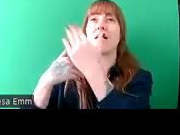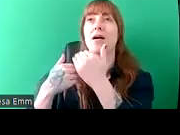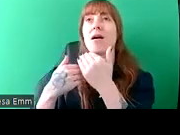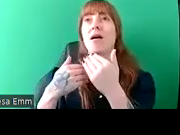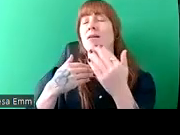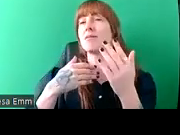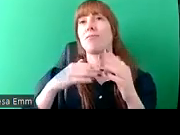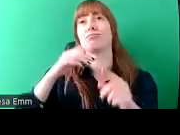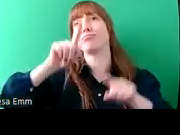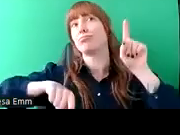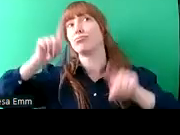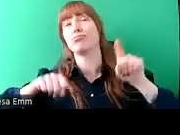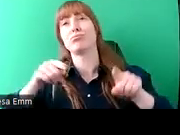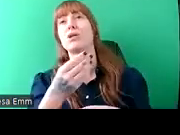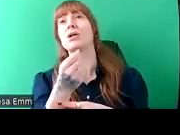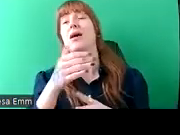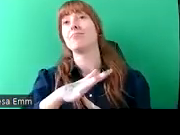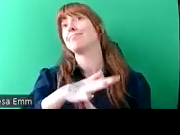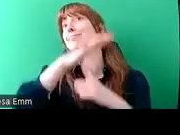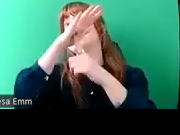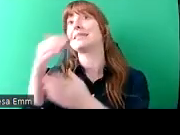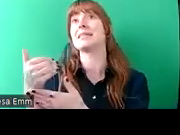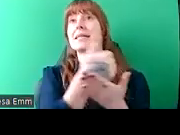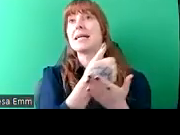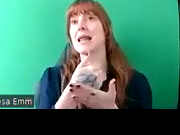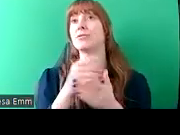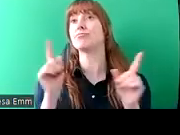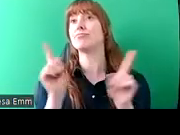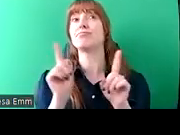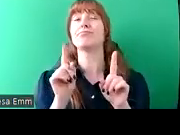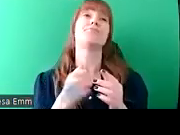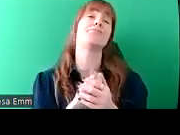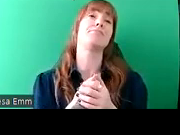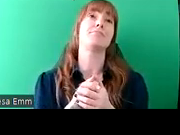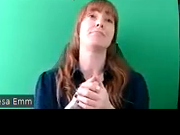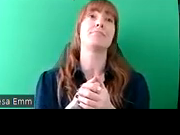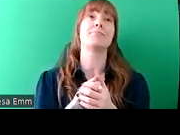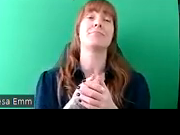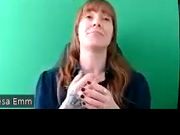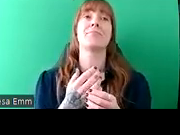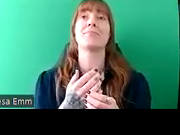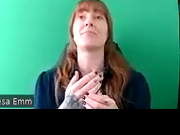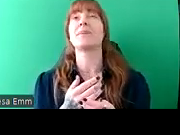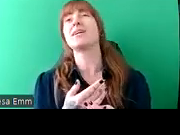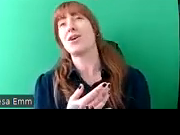the key collections that we hold. So, these are around sort of feminism in its broadest